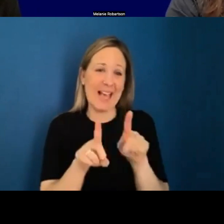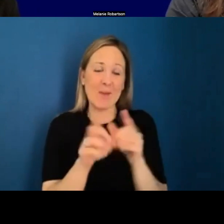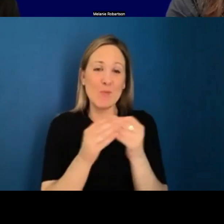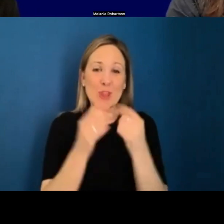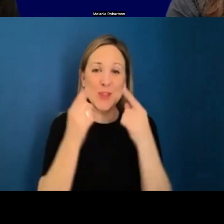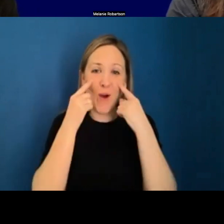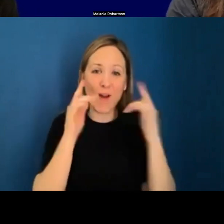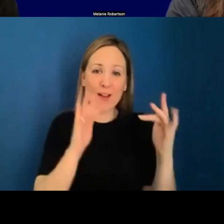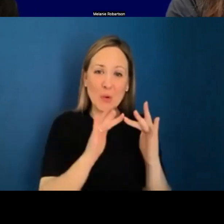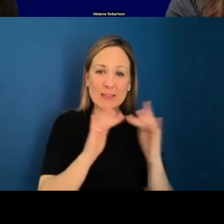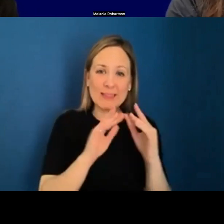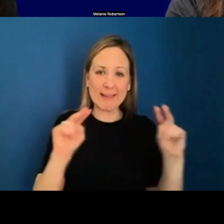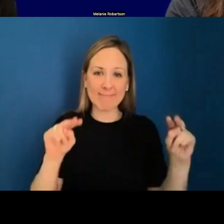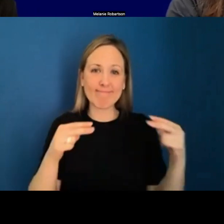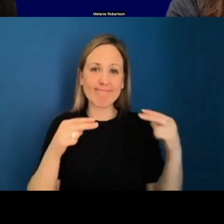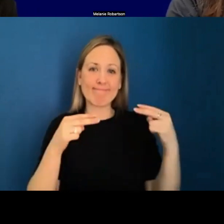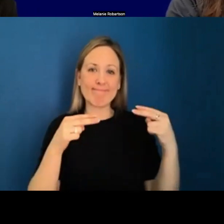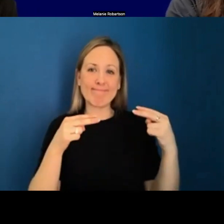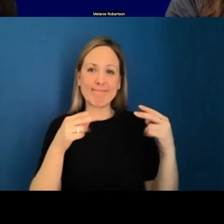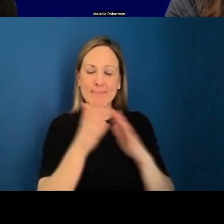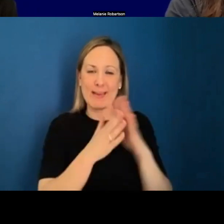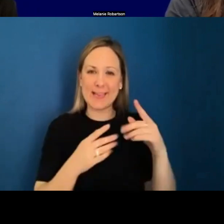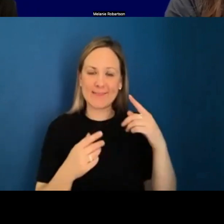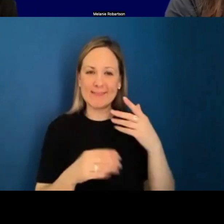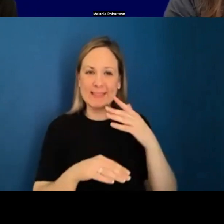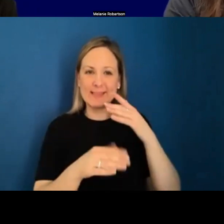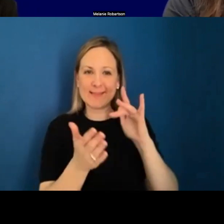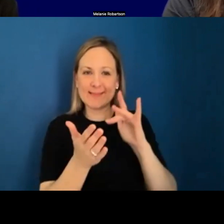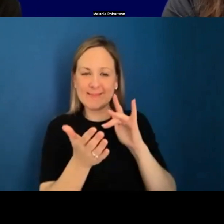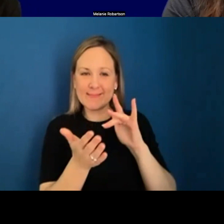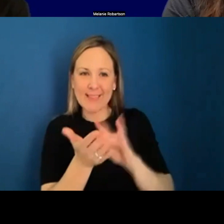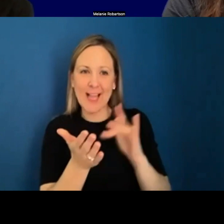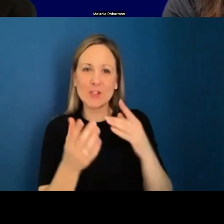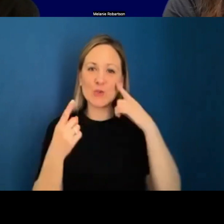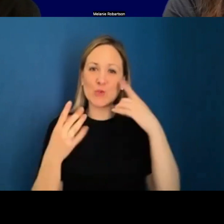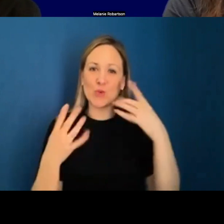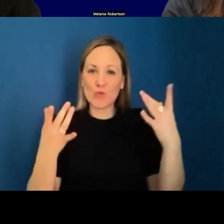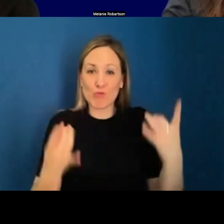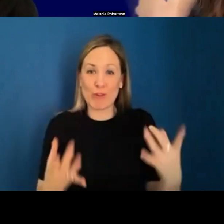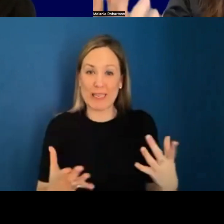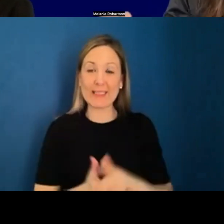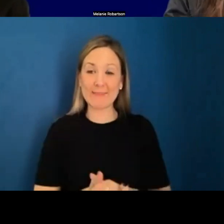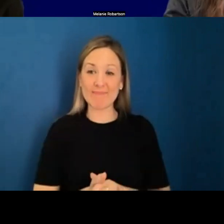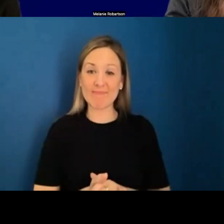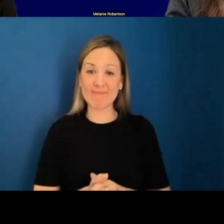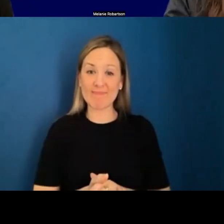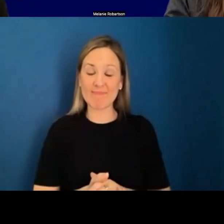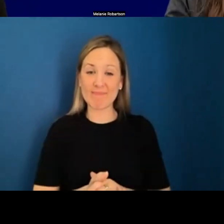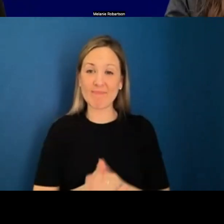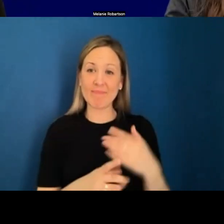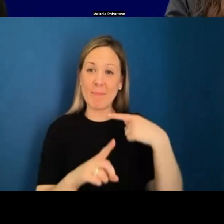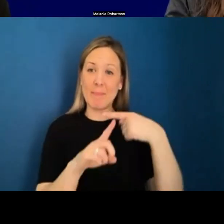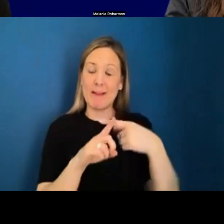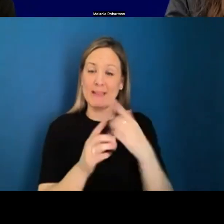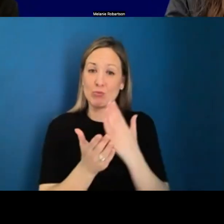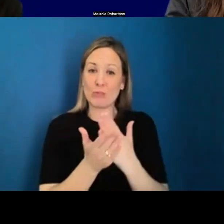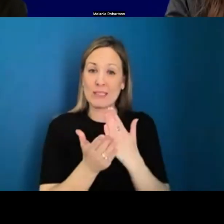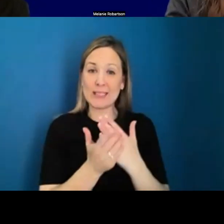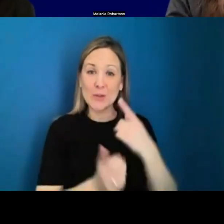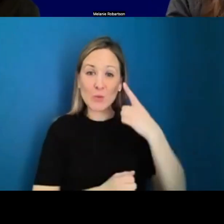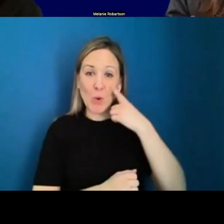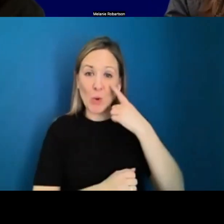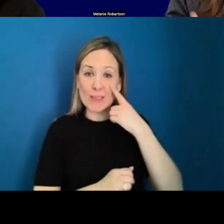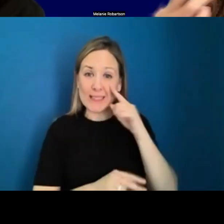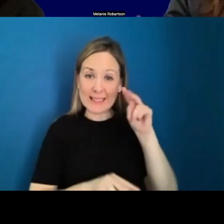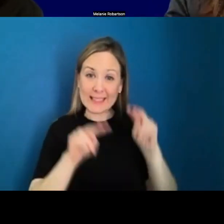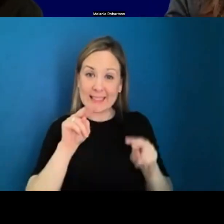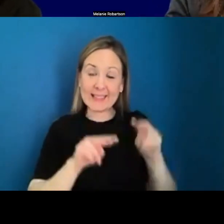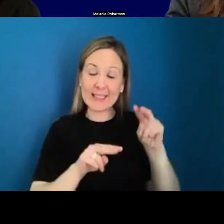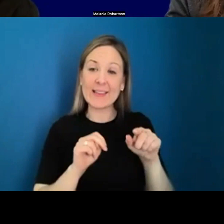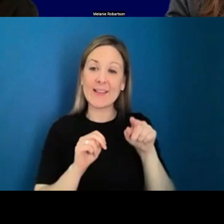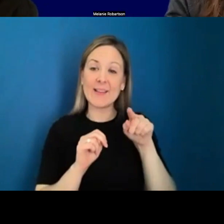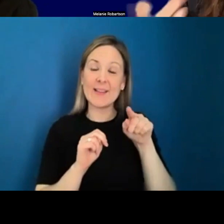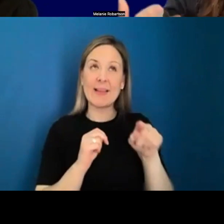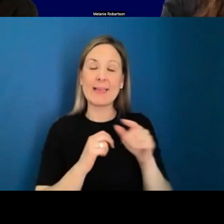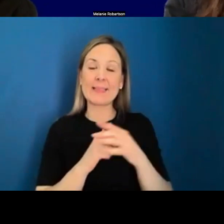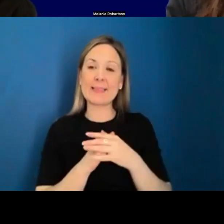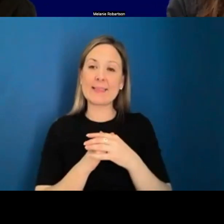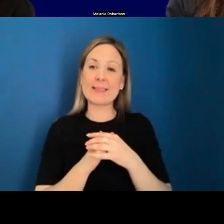and that indicates the readiness to proceed, yeah. And noticing that there was often a lot more time